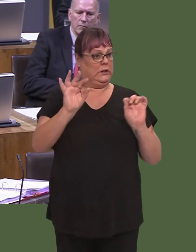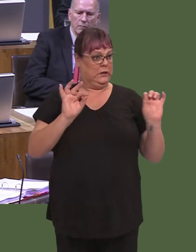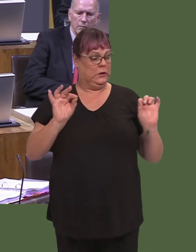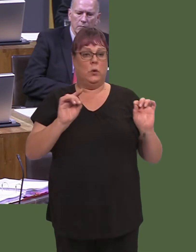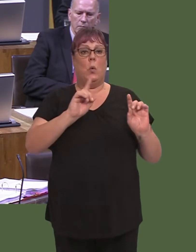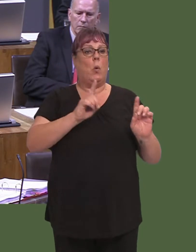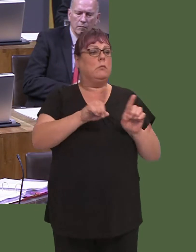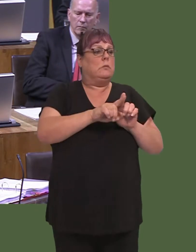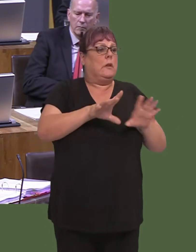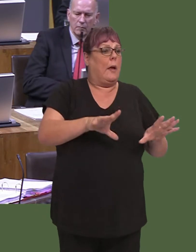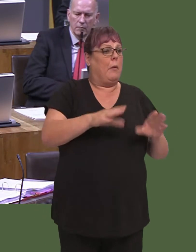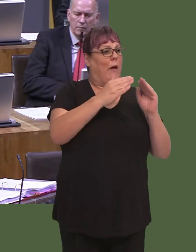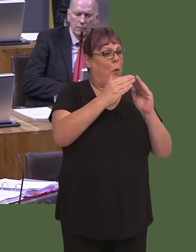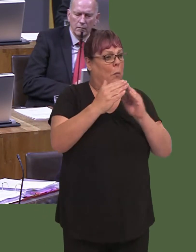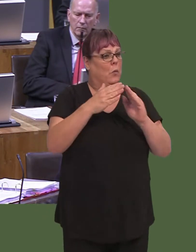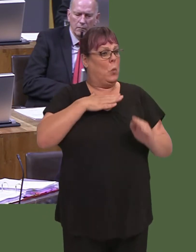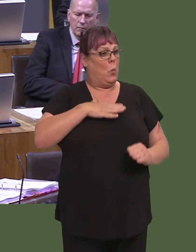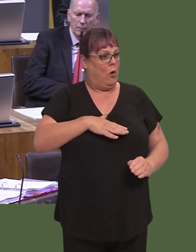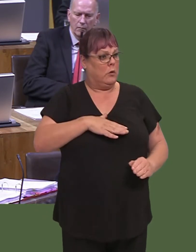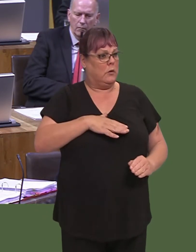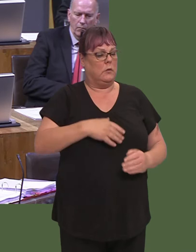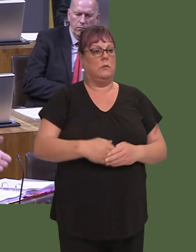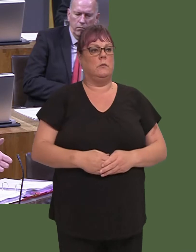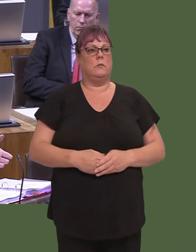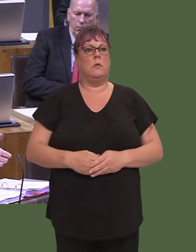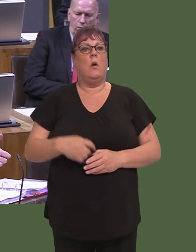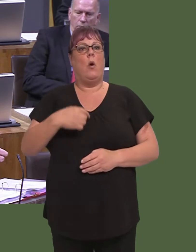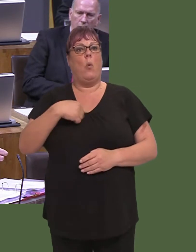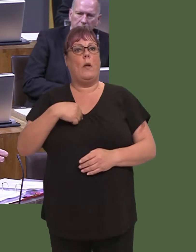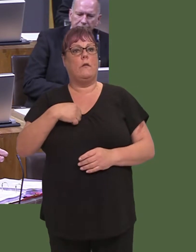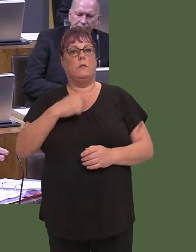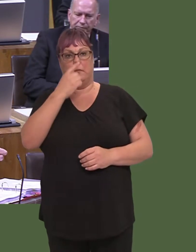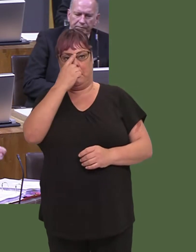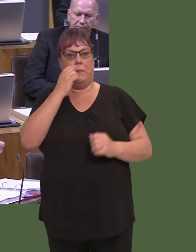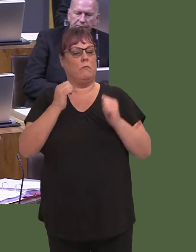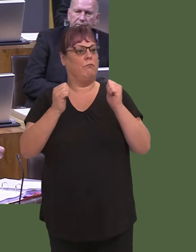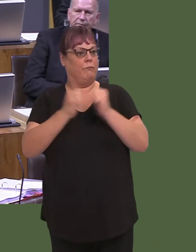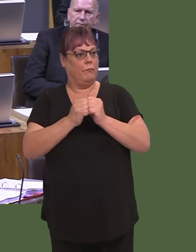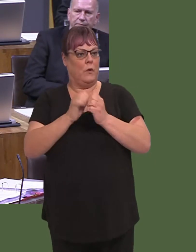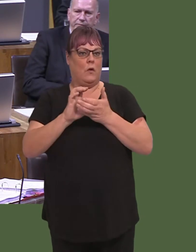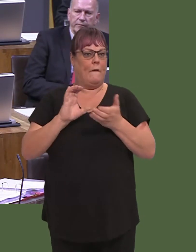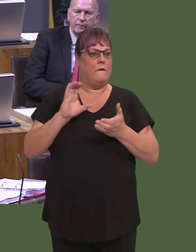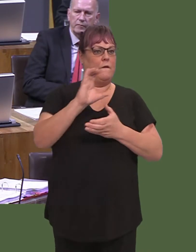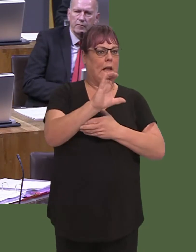available. We have already committed to a major investment in social housing, and also we're looking